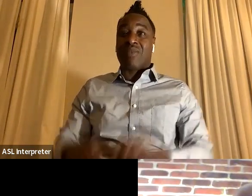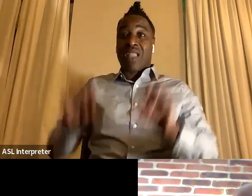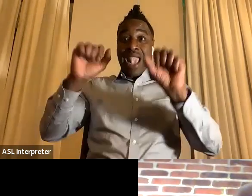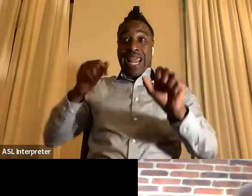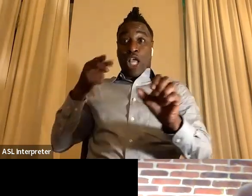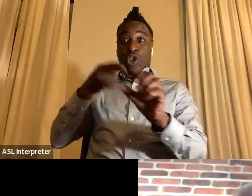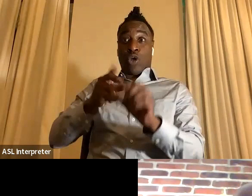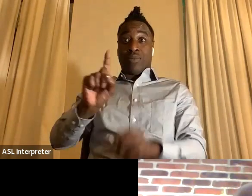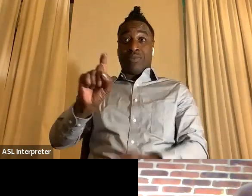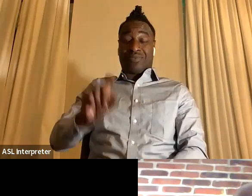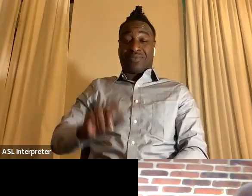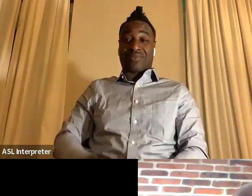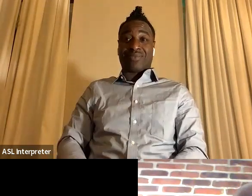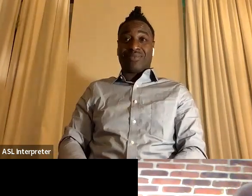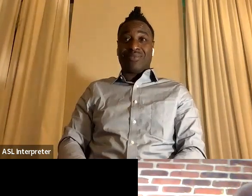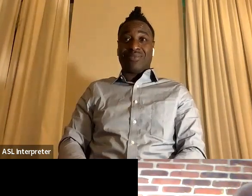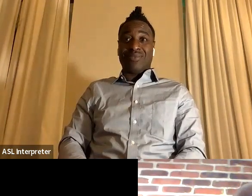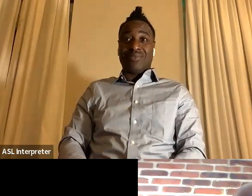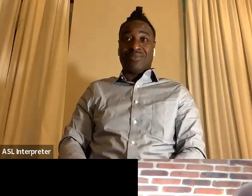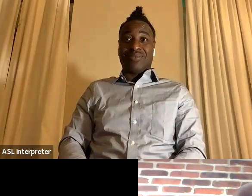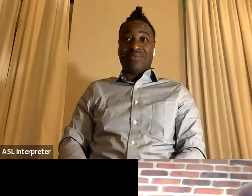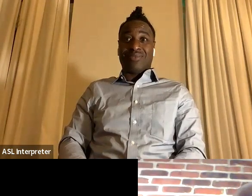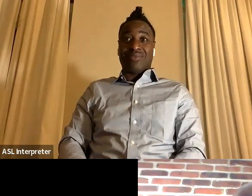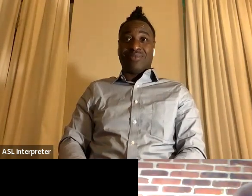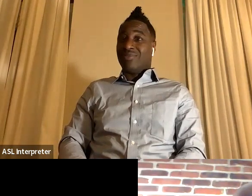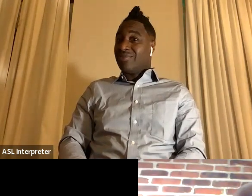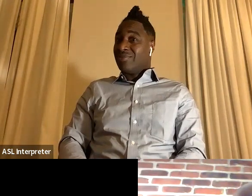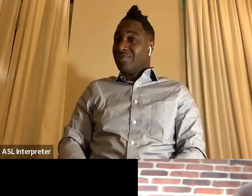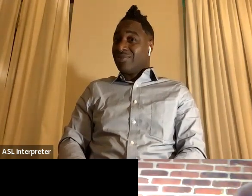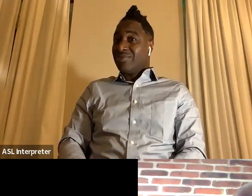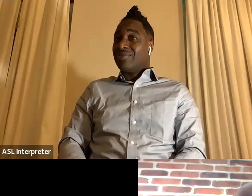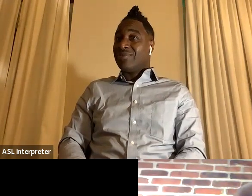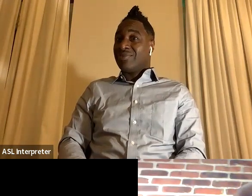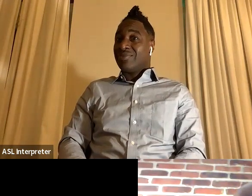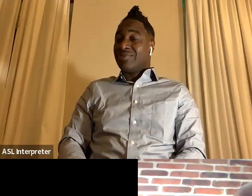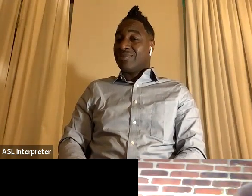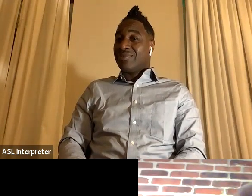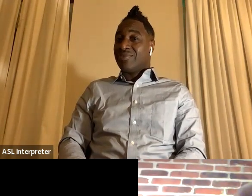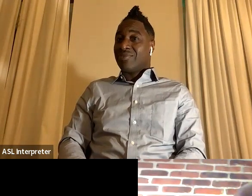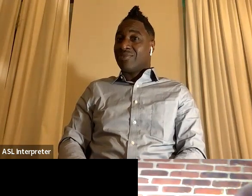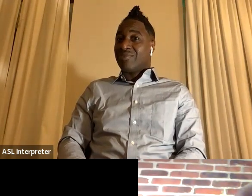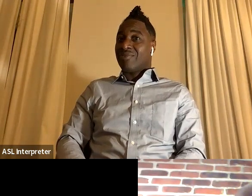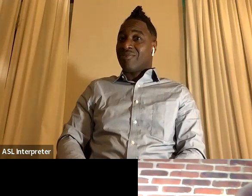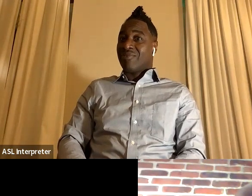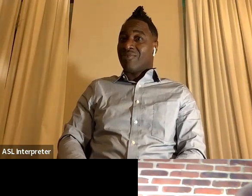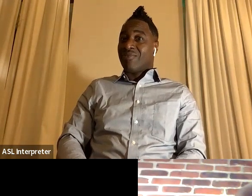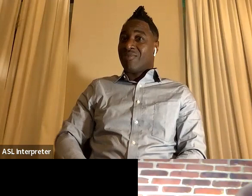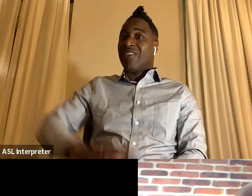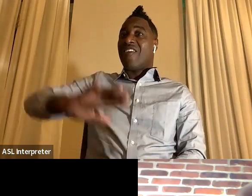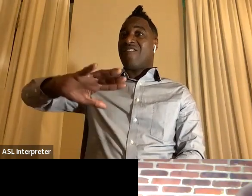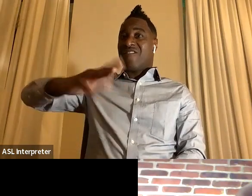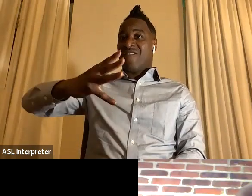at this point?